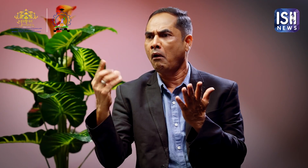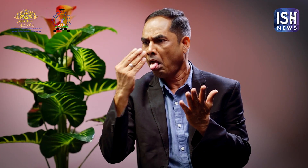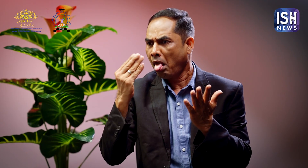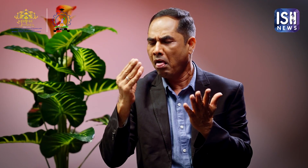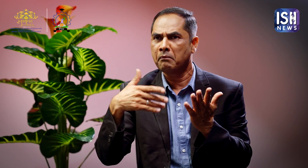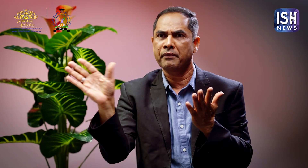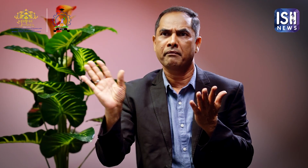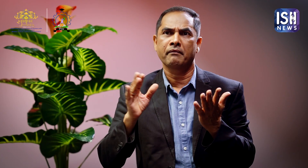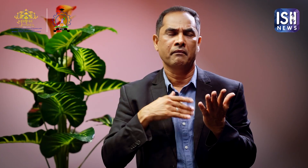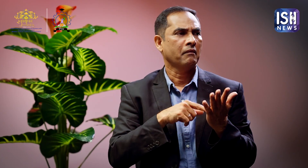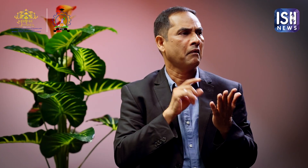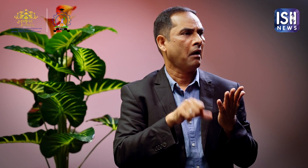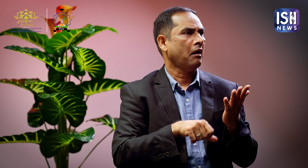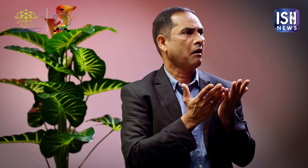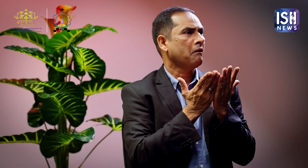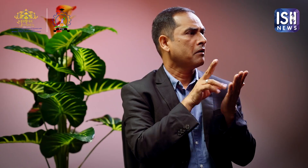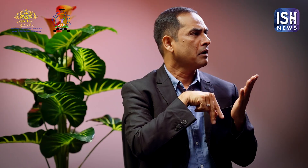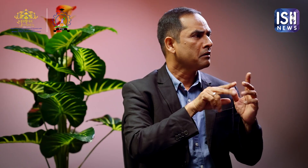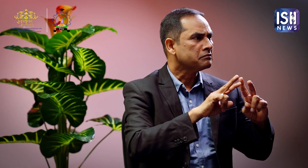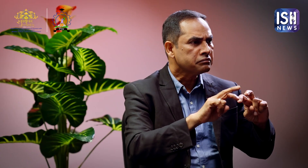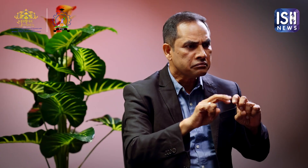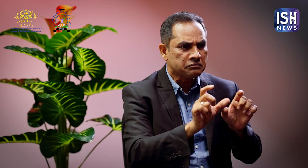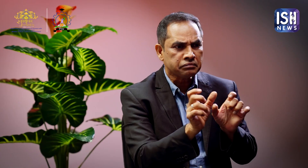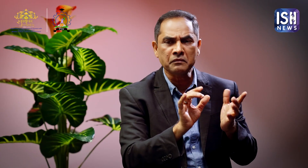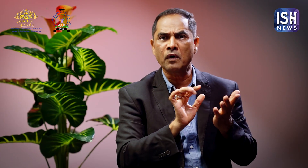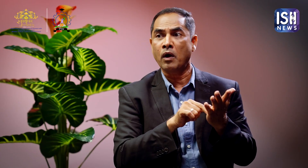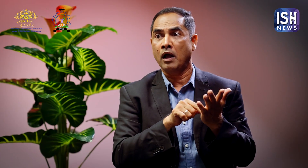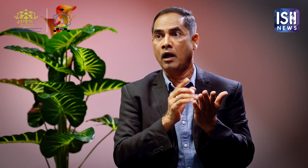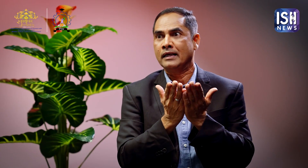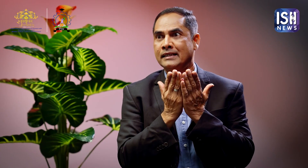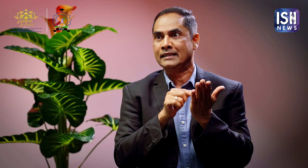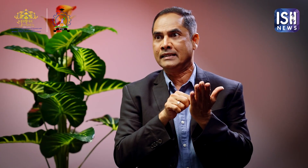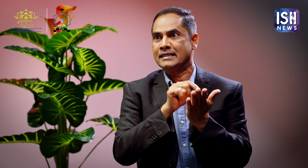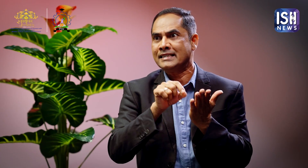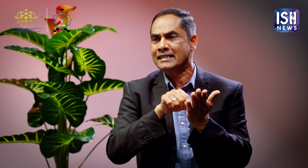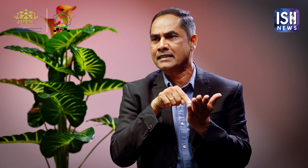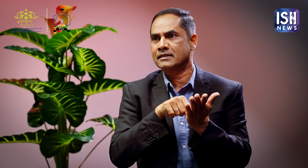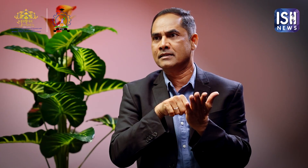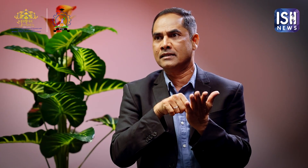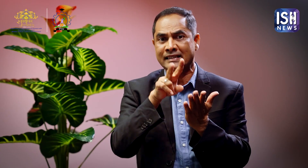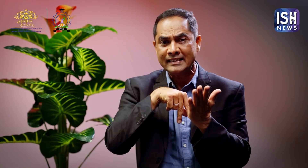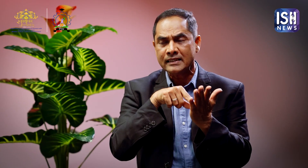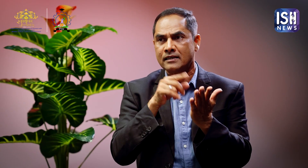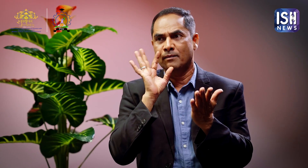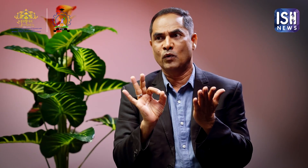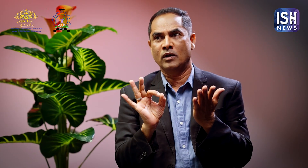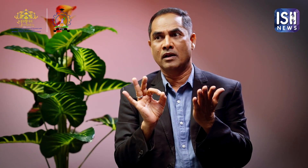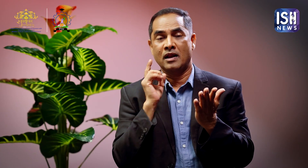So, whenever I was provoked, I simply ignored them and focused on my goals through books and research. My emphasis has always been on the importance of gaining knowledge through reading.